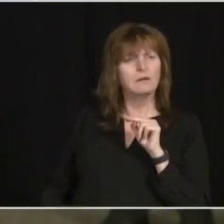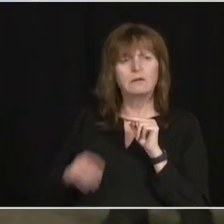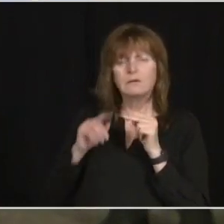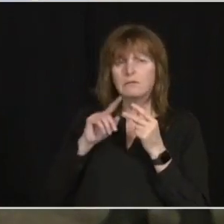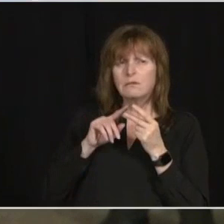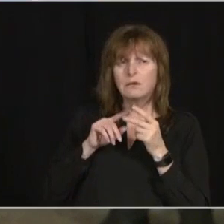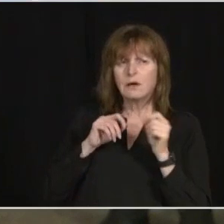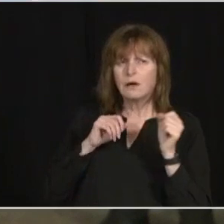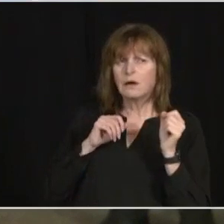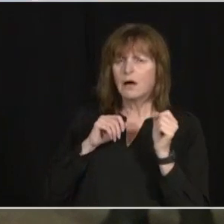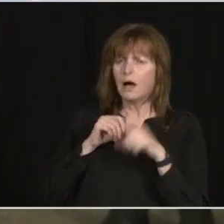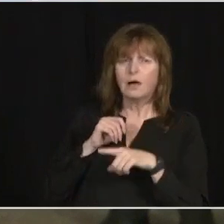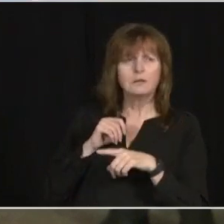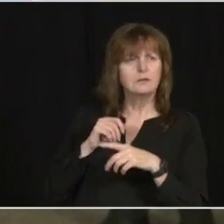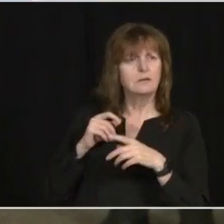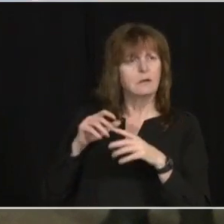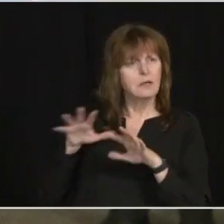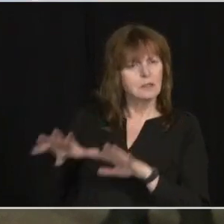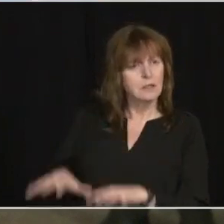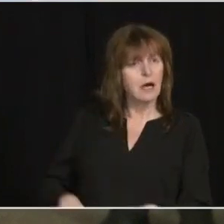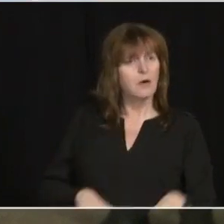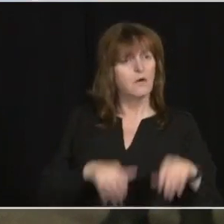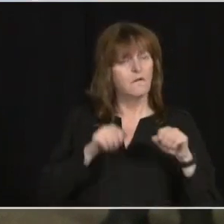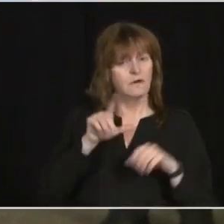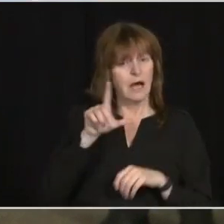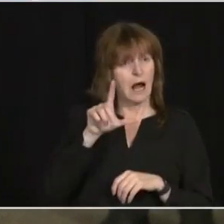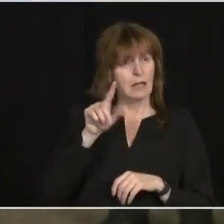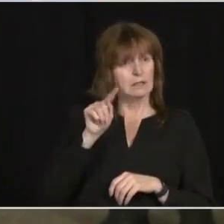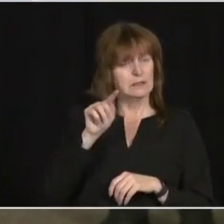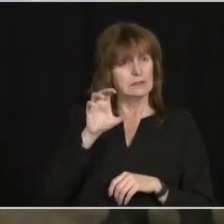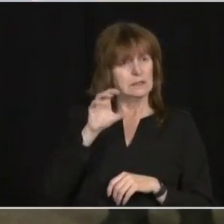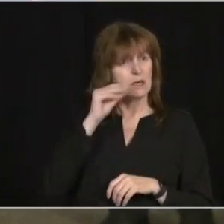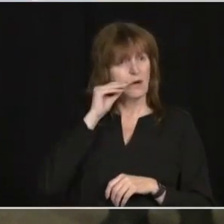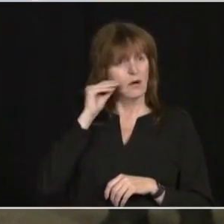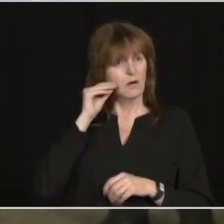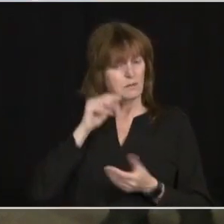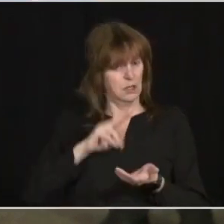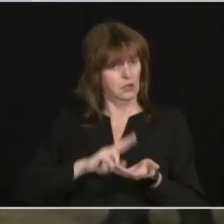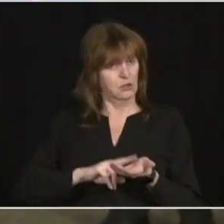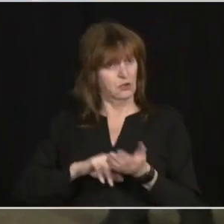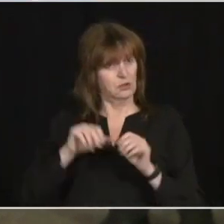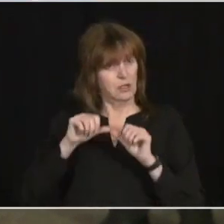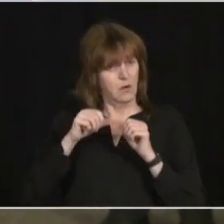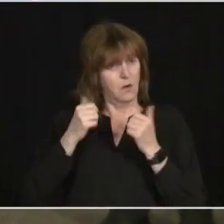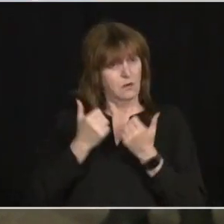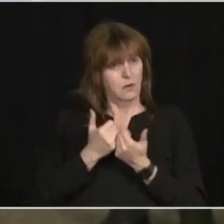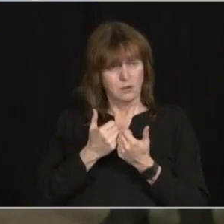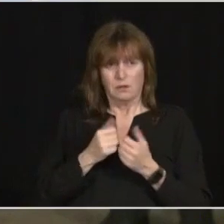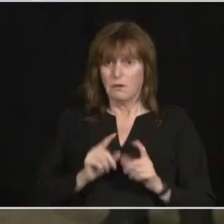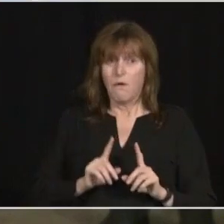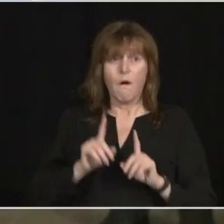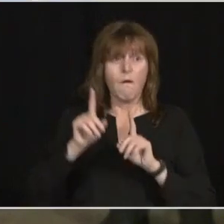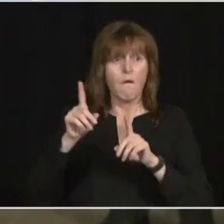homes. And the Ontario association is going to court to get proper PPE and isolation policies for those